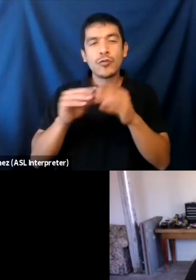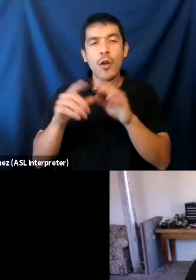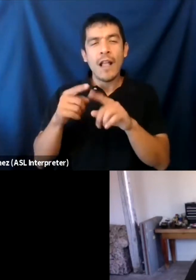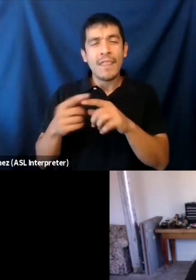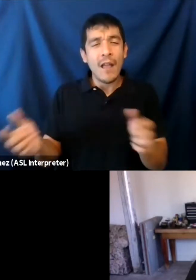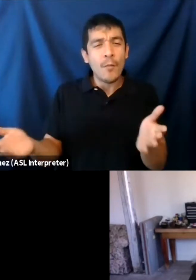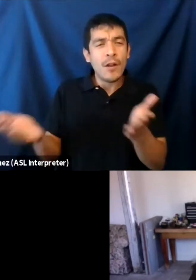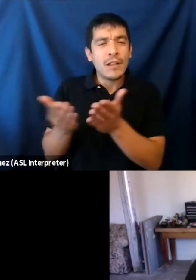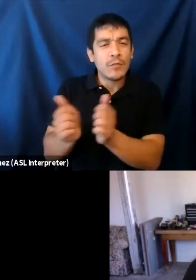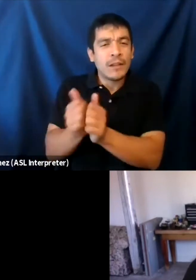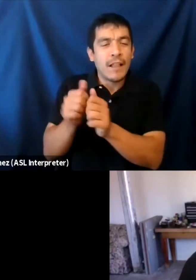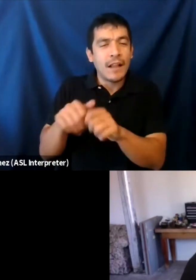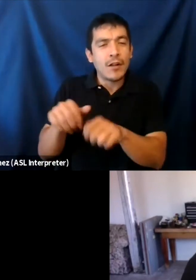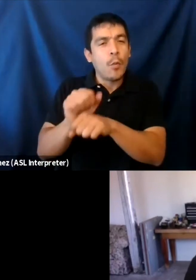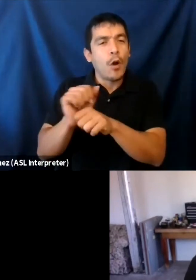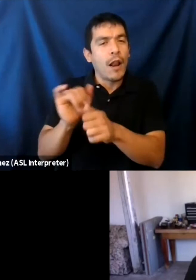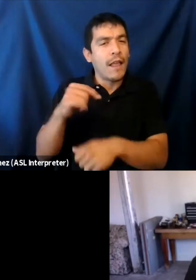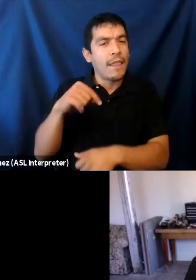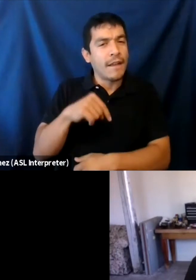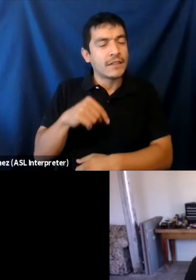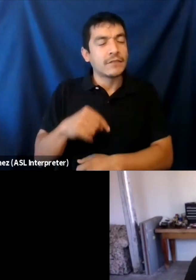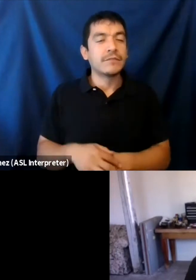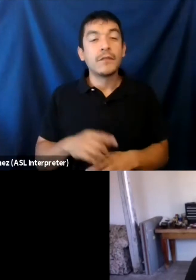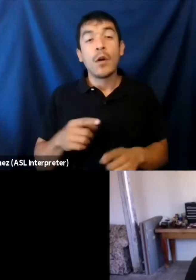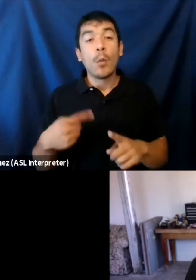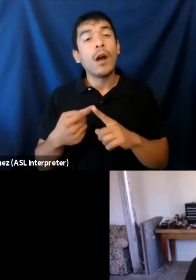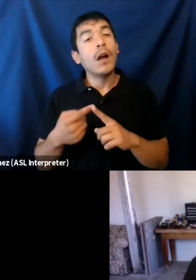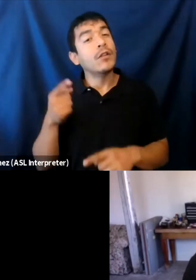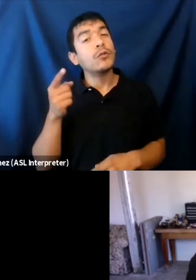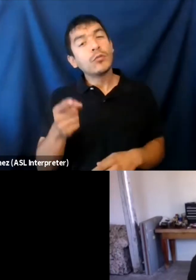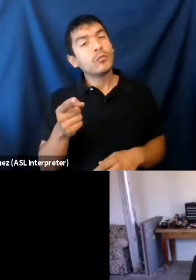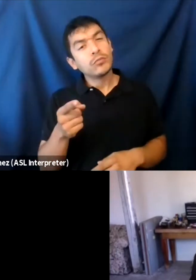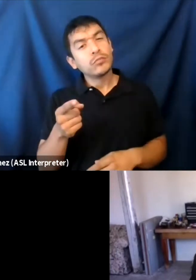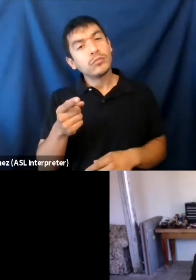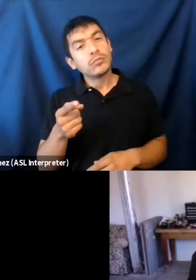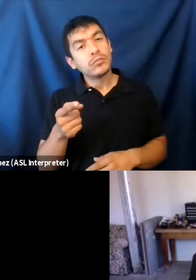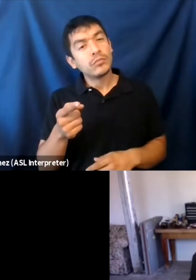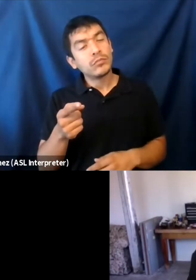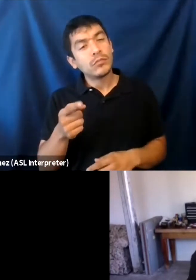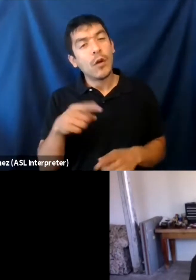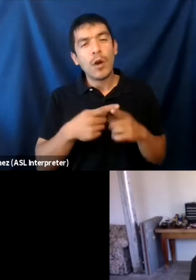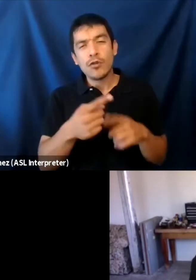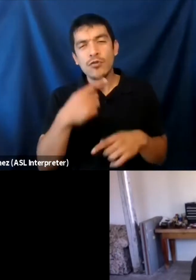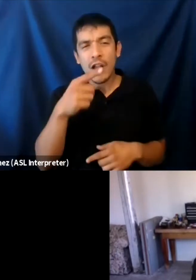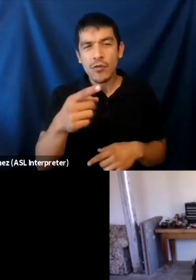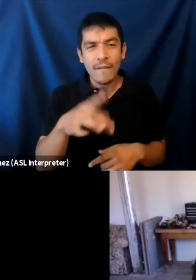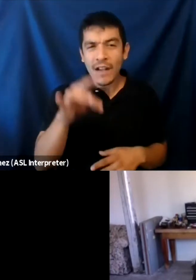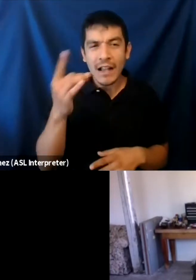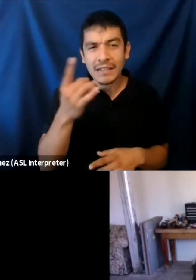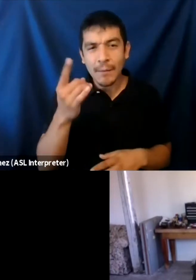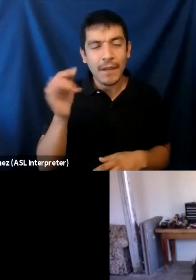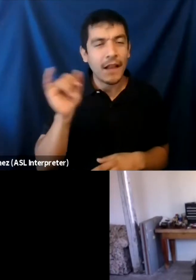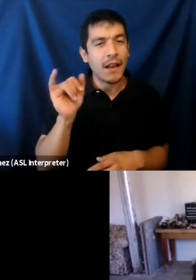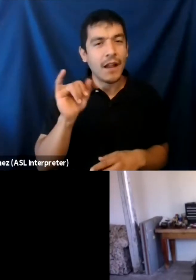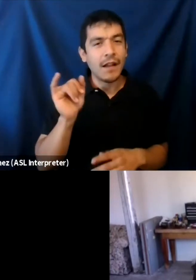I mean, like when you say just discover something, like, the fact that there's this connection